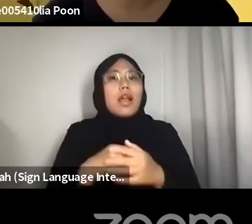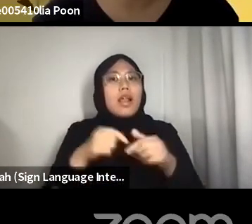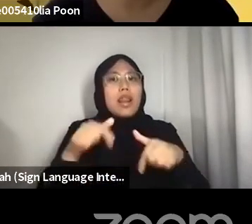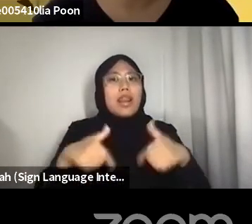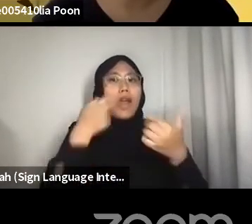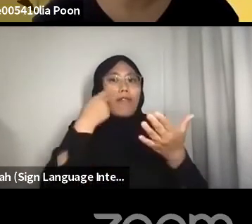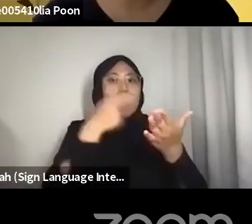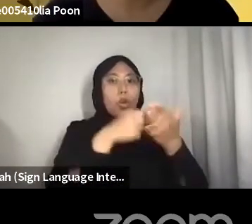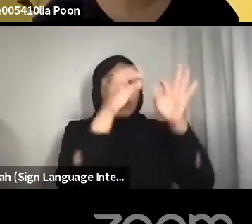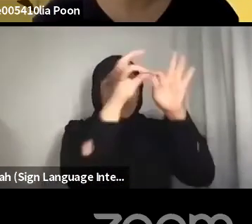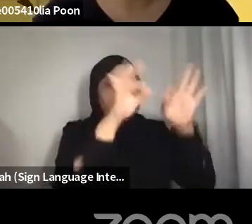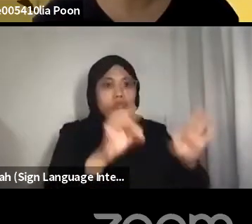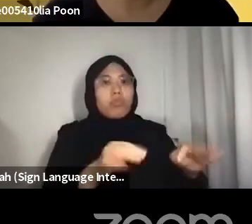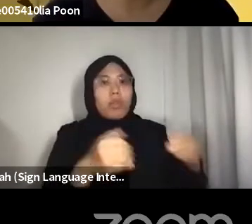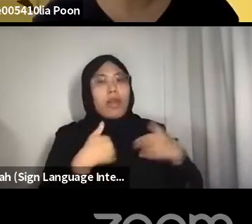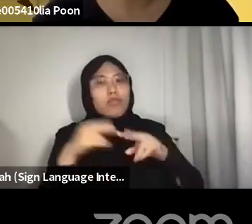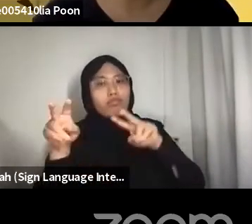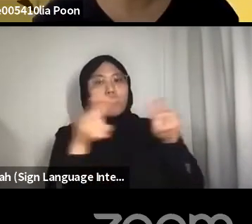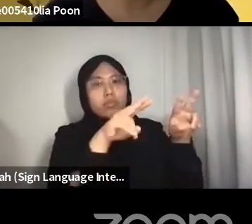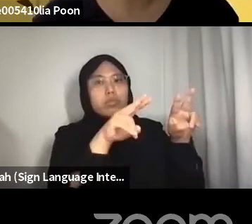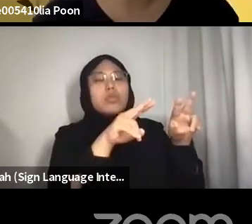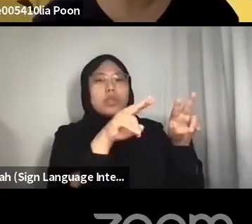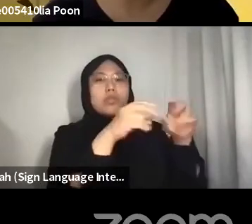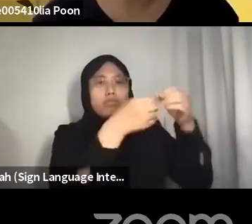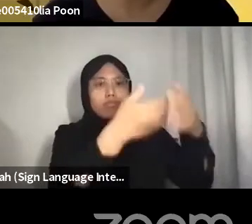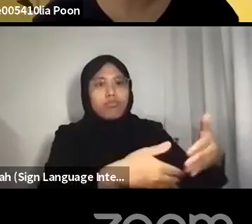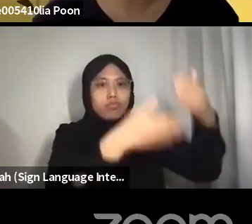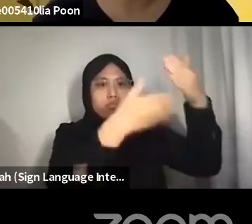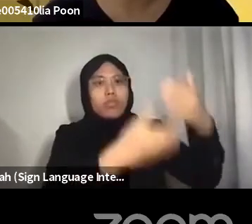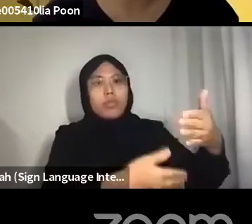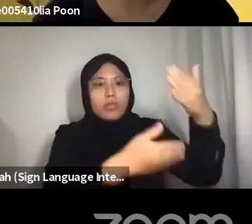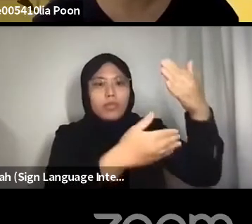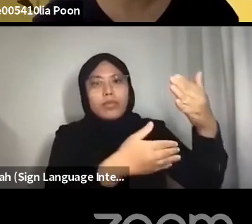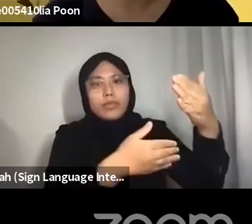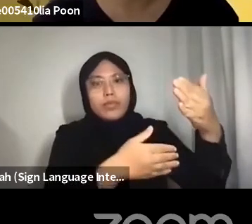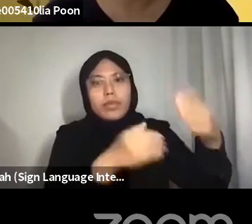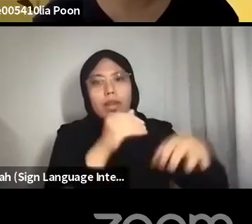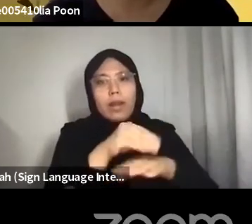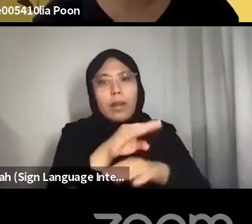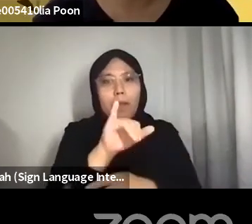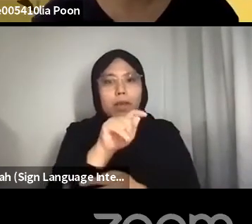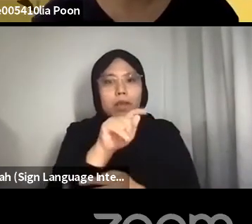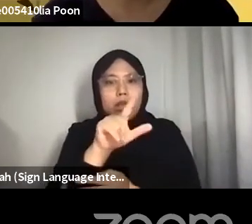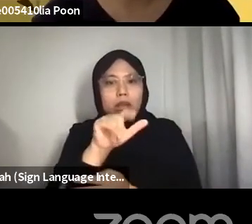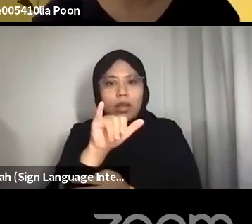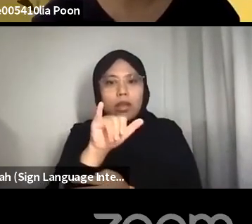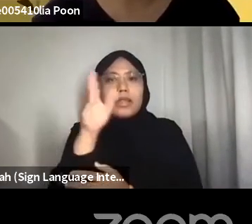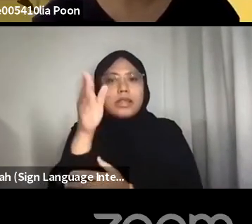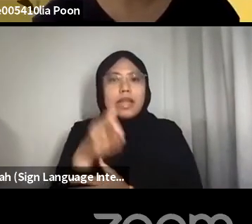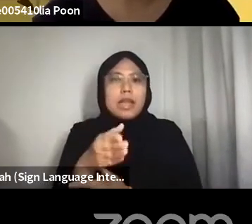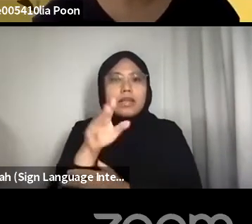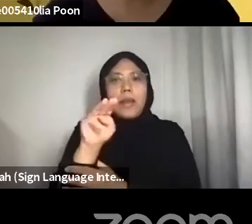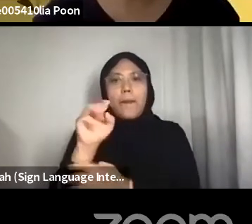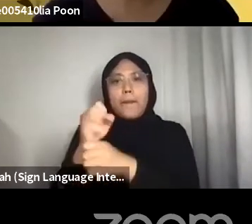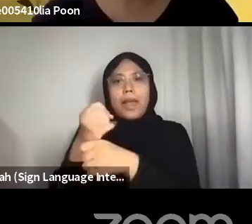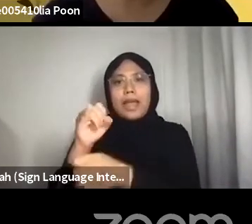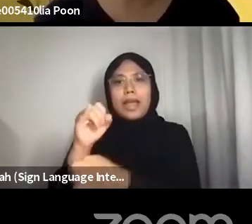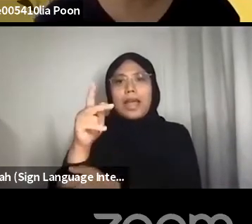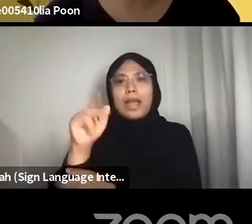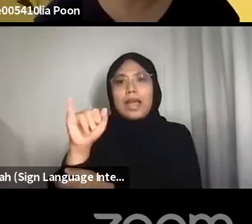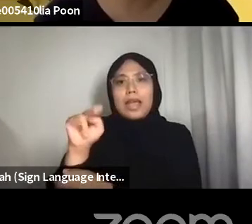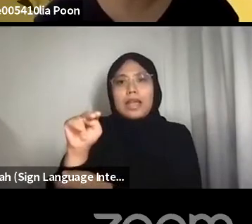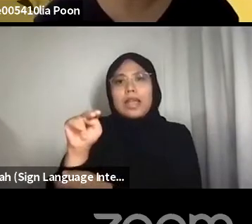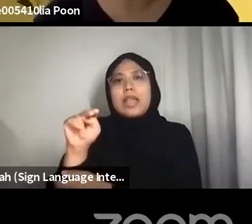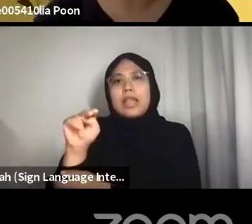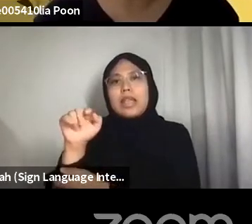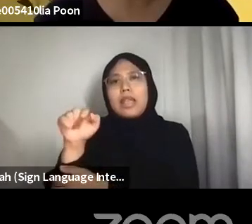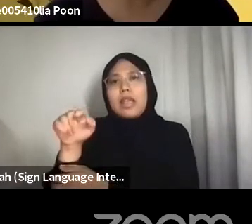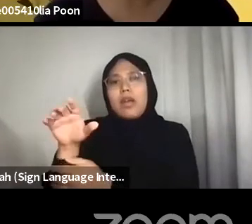You can read the live notes at bit.ly/makingkinlaunchnotes. I think you can see the link in our Facebook comments.